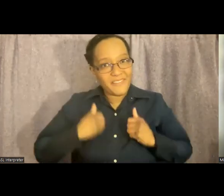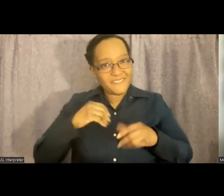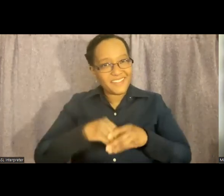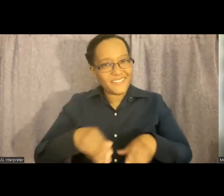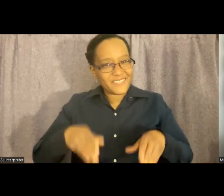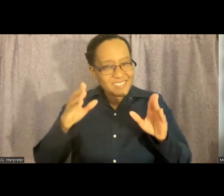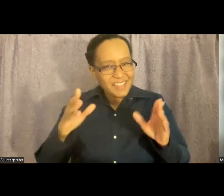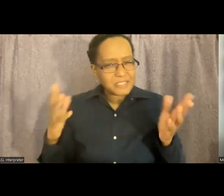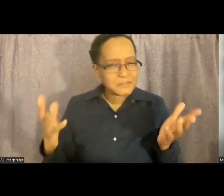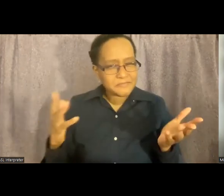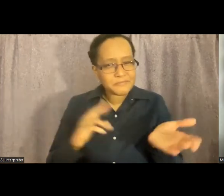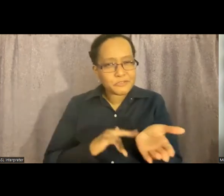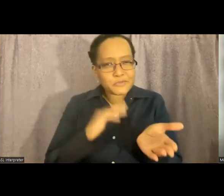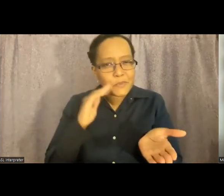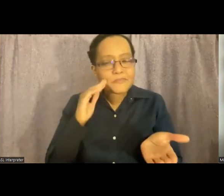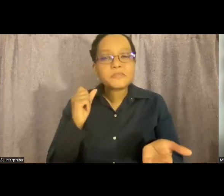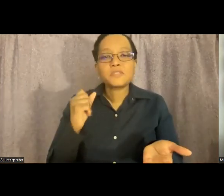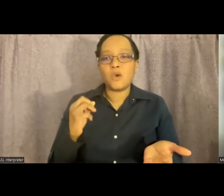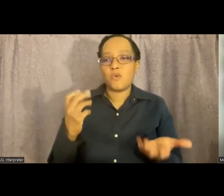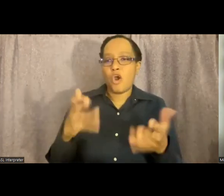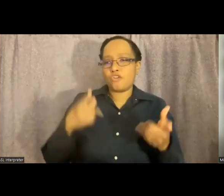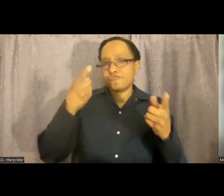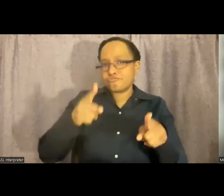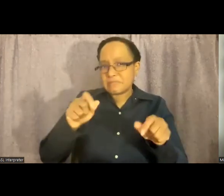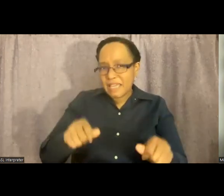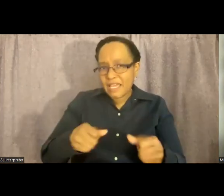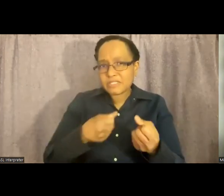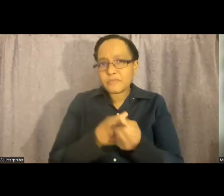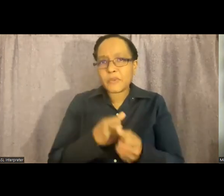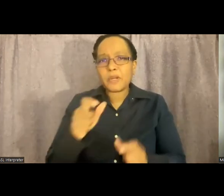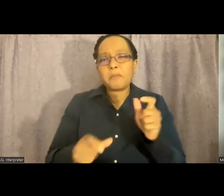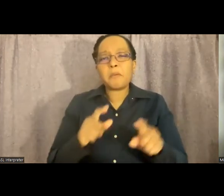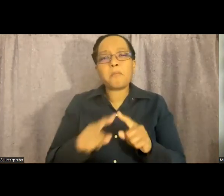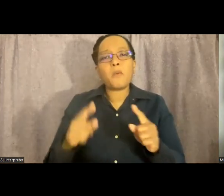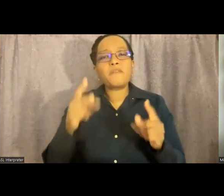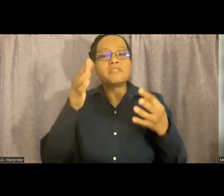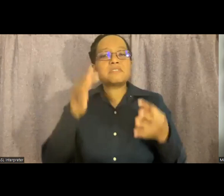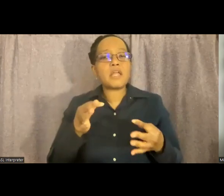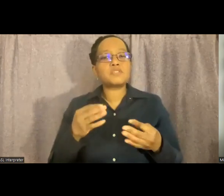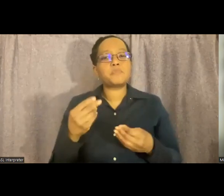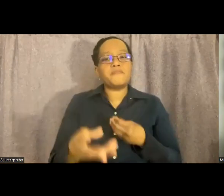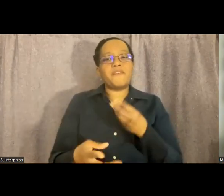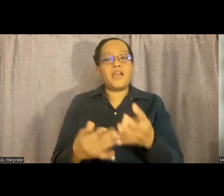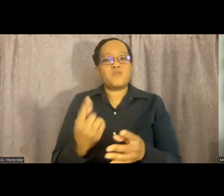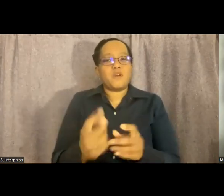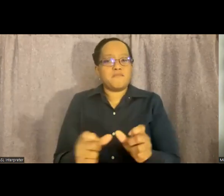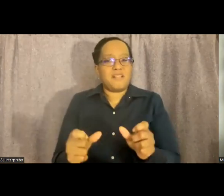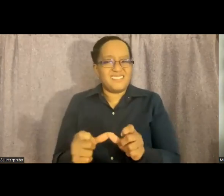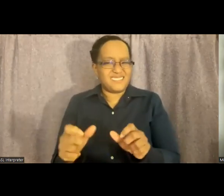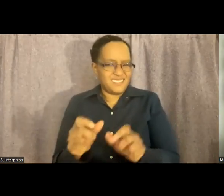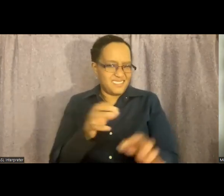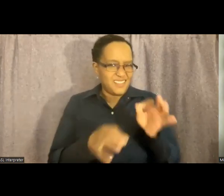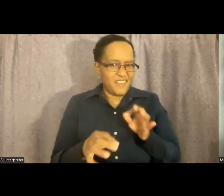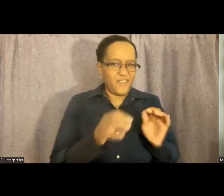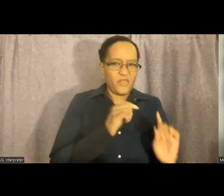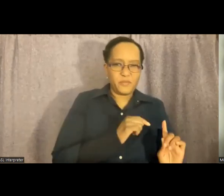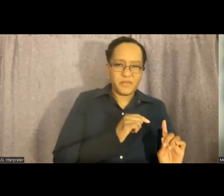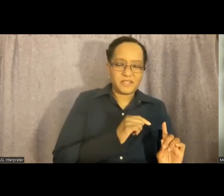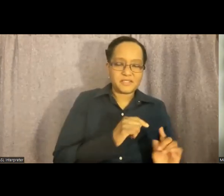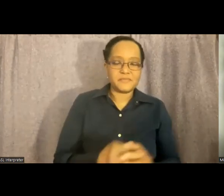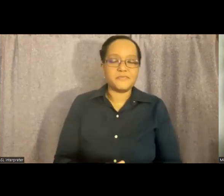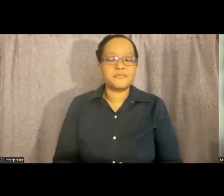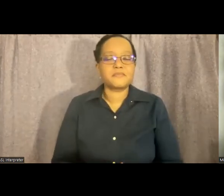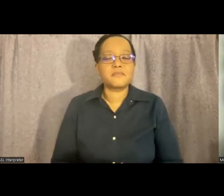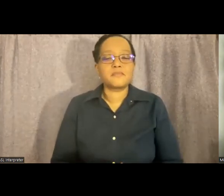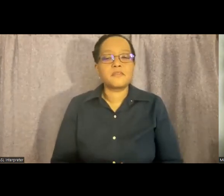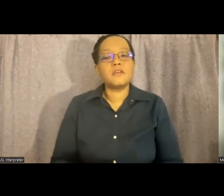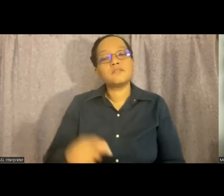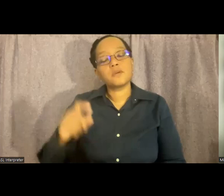We have already agreed - - we need to hold service infrastructure.